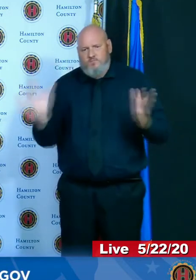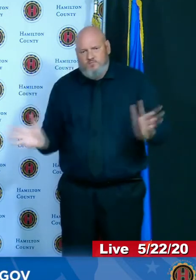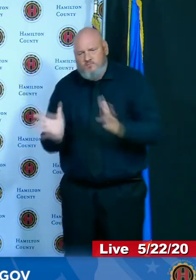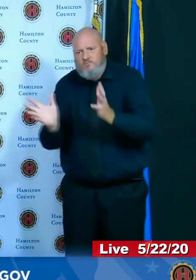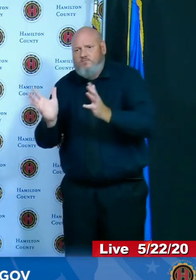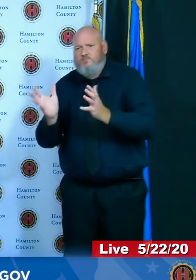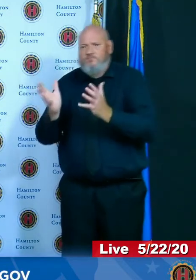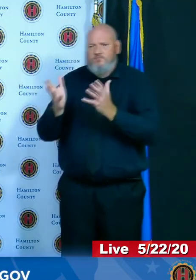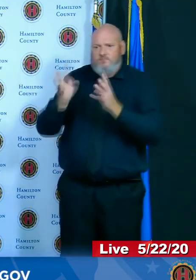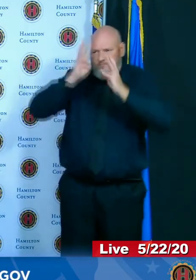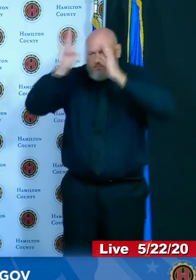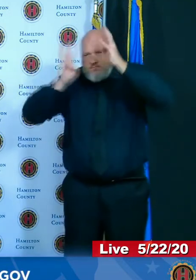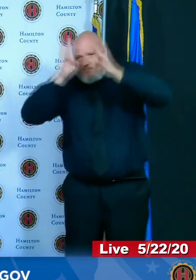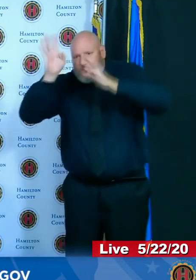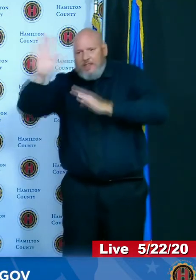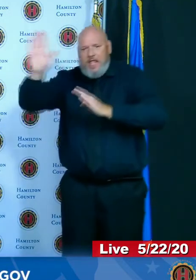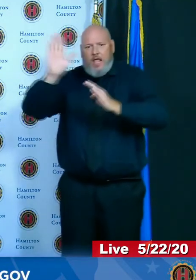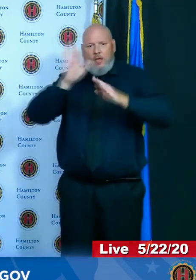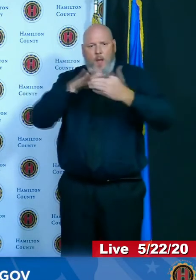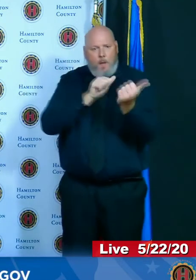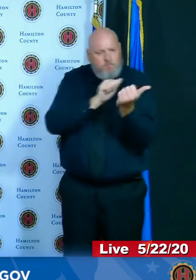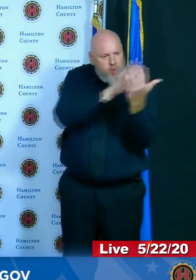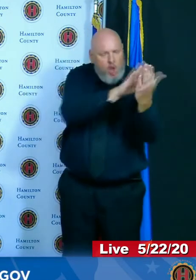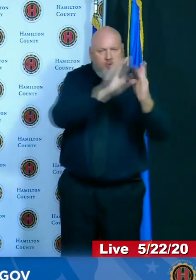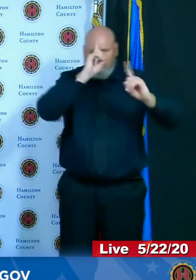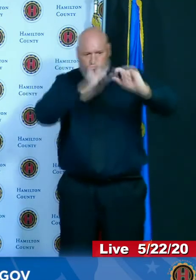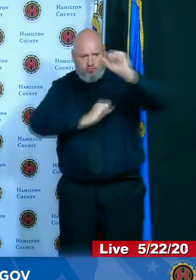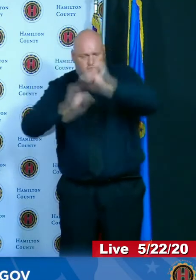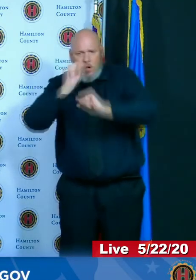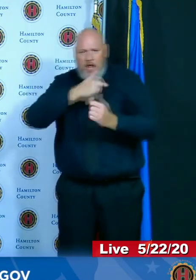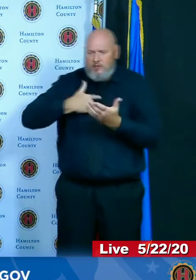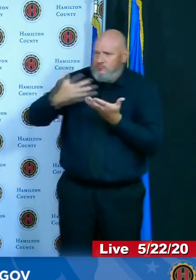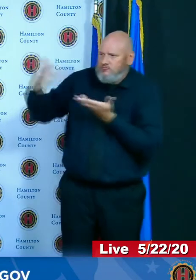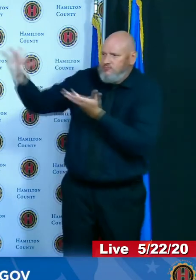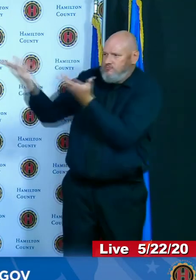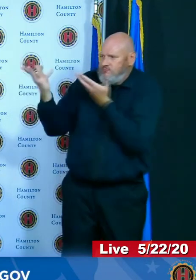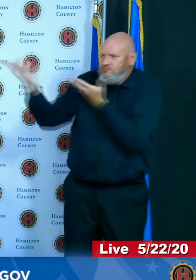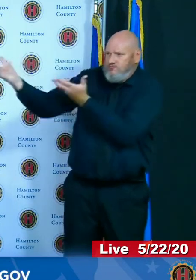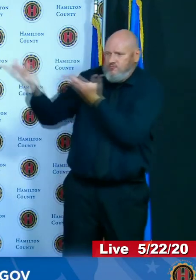that is a telltale sign through the number of complaints we are getting we